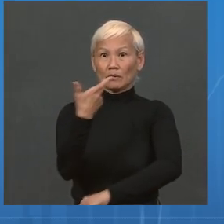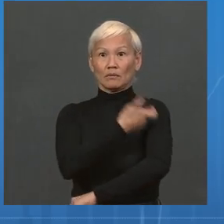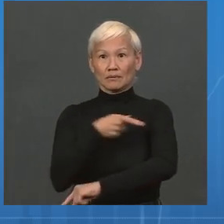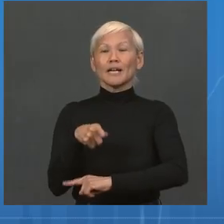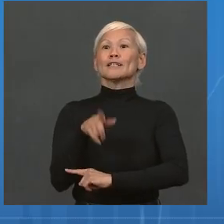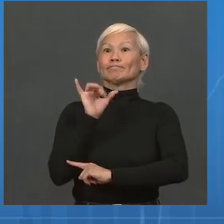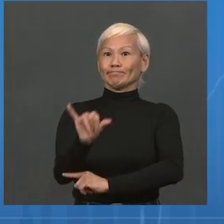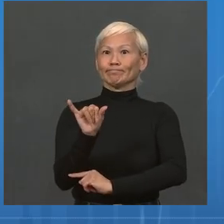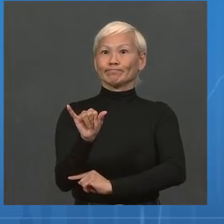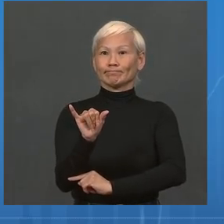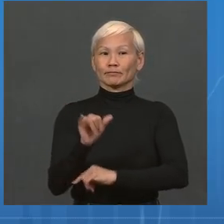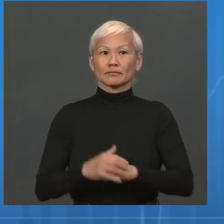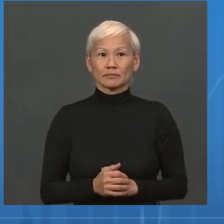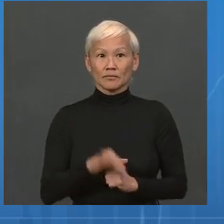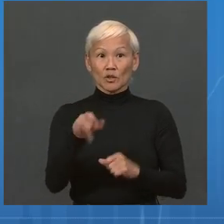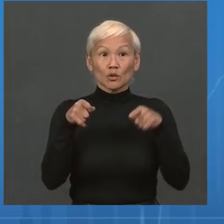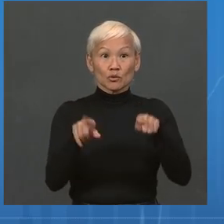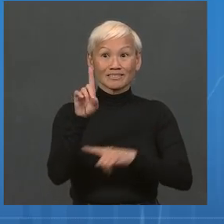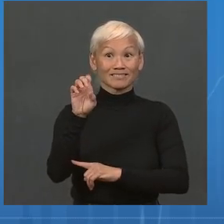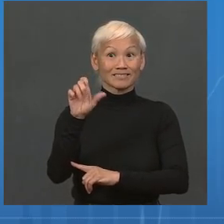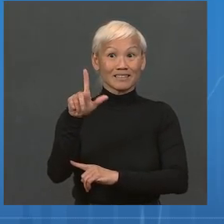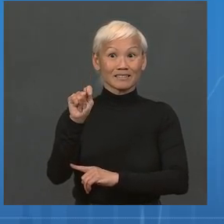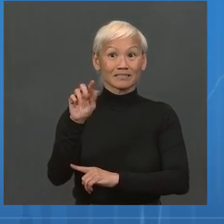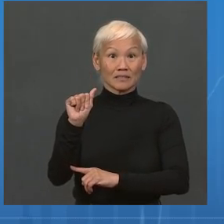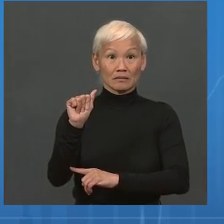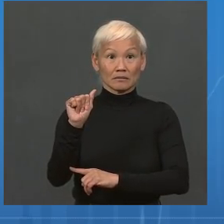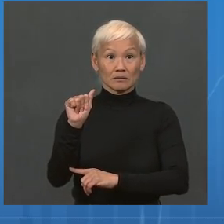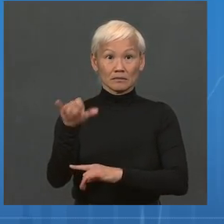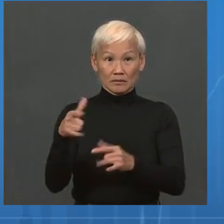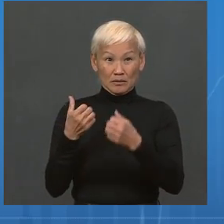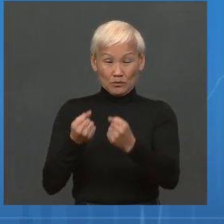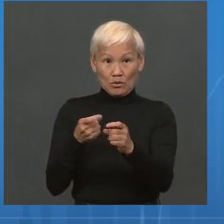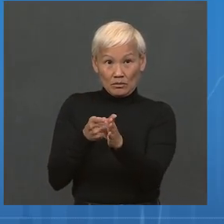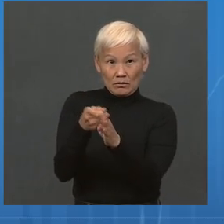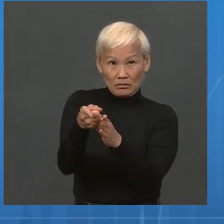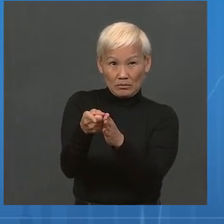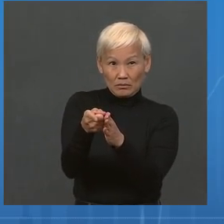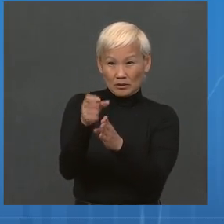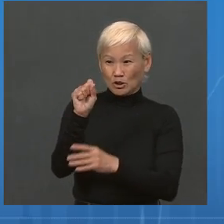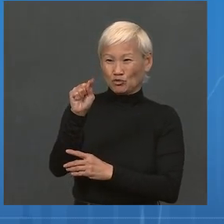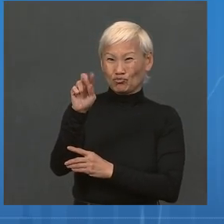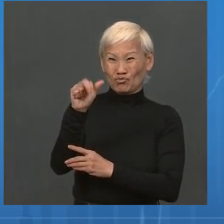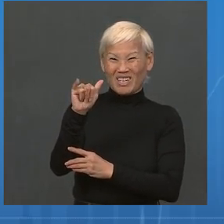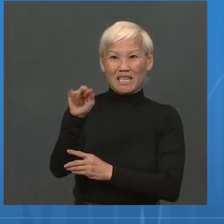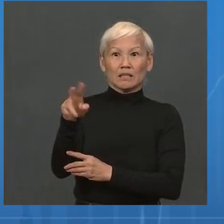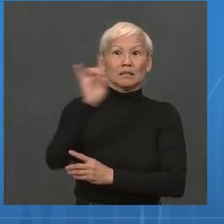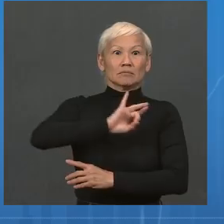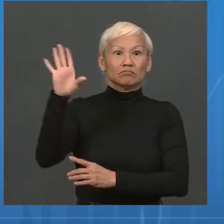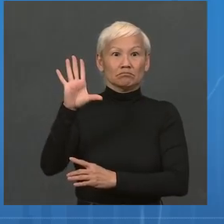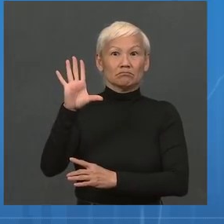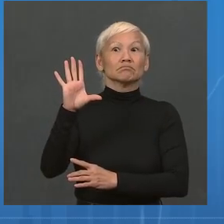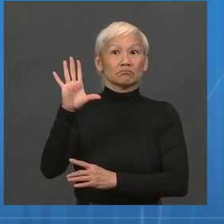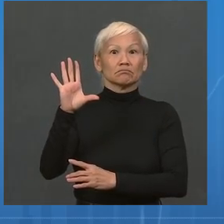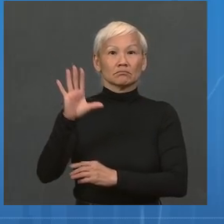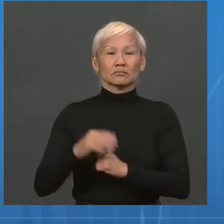when Delta was the prevalent strain. So, if in the next slide what we show -- if I could have the next slide.